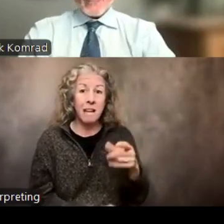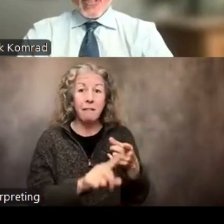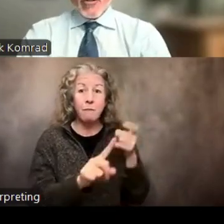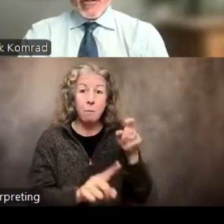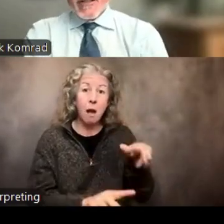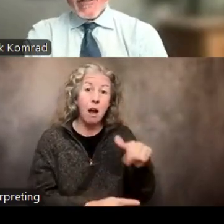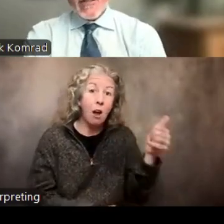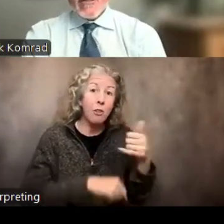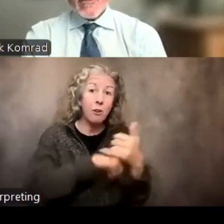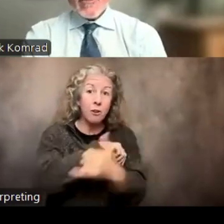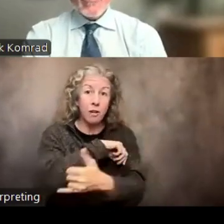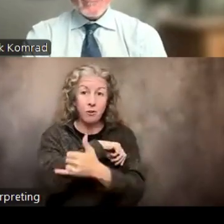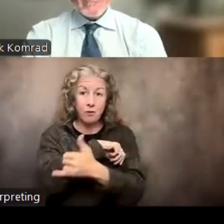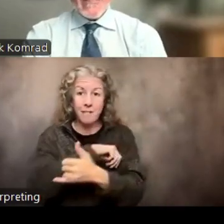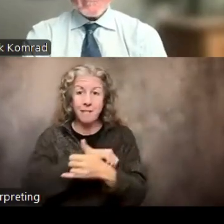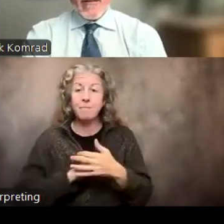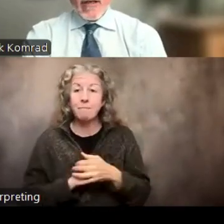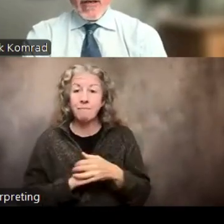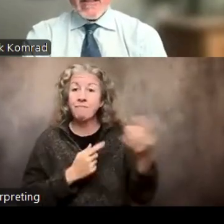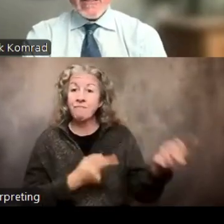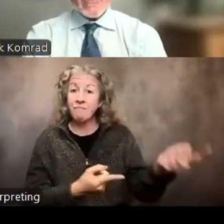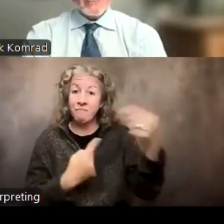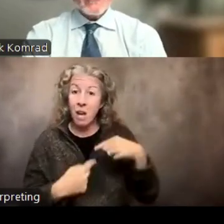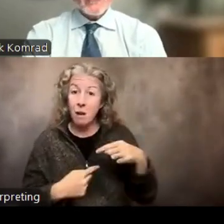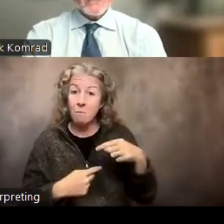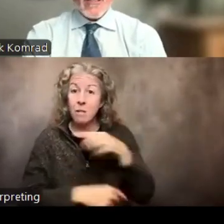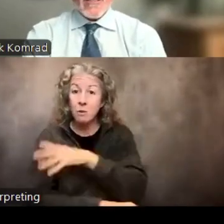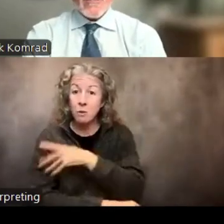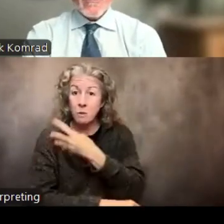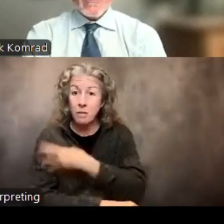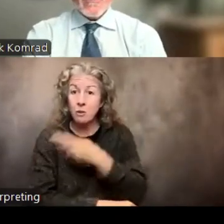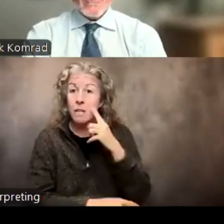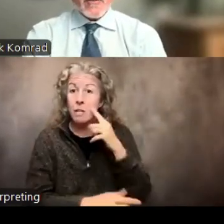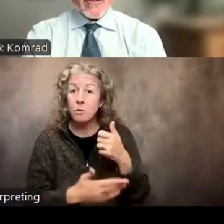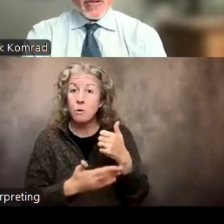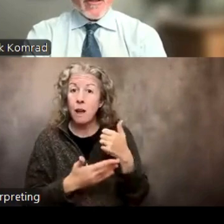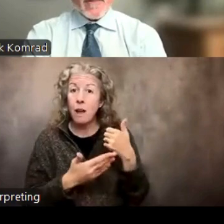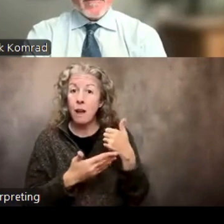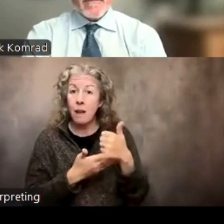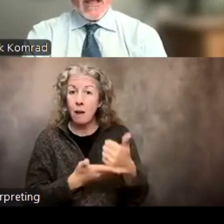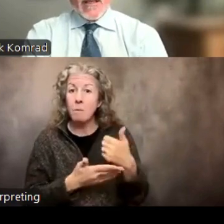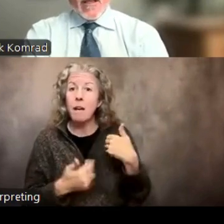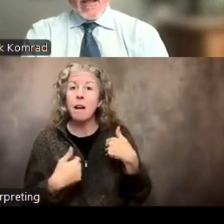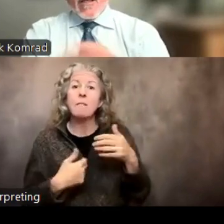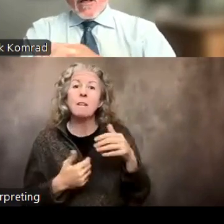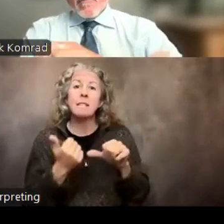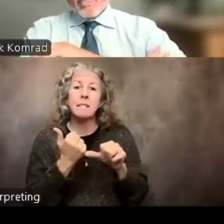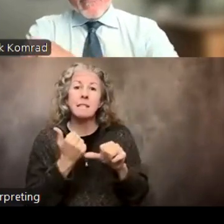countries to get their assisted suicide in Switzerland, brief